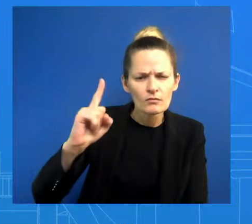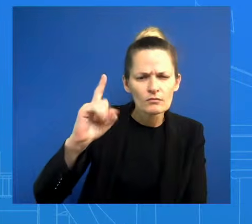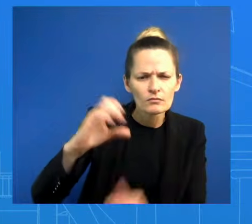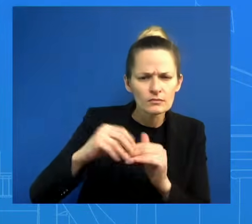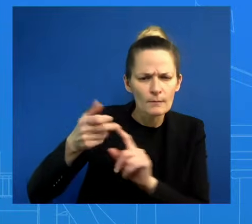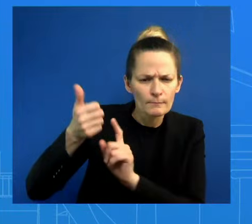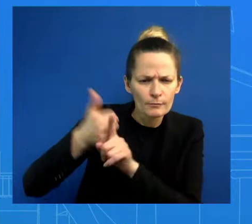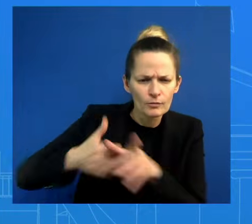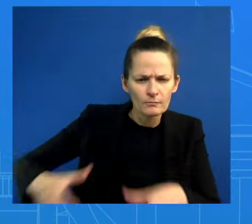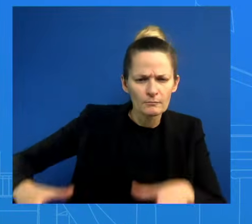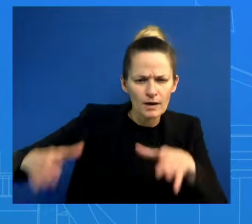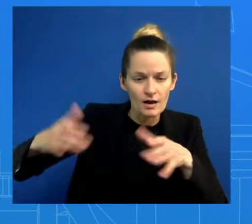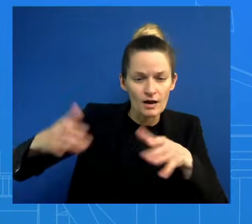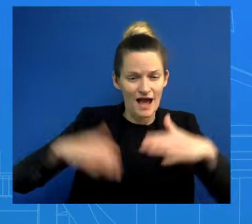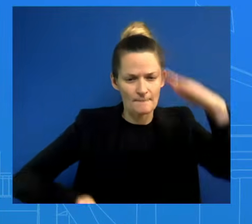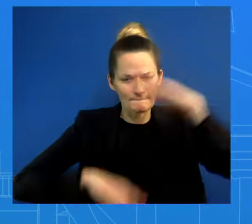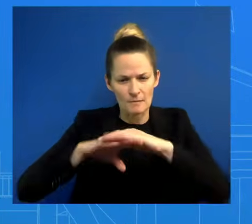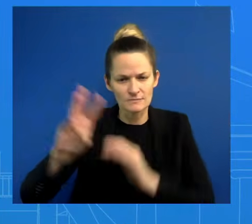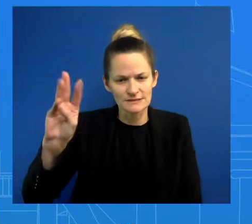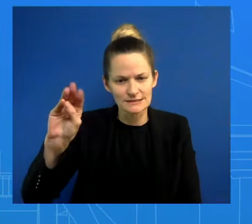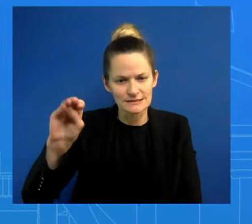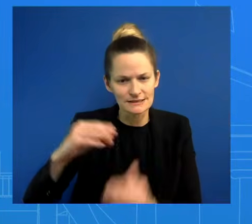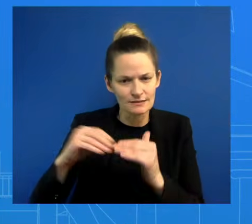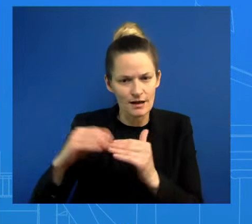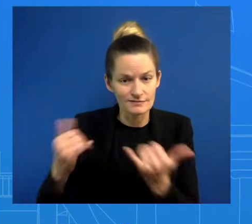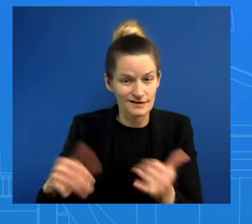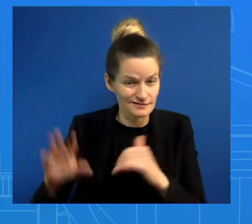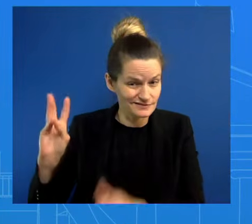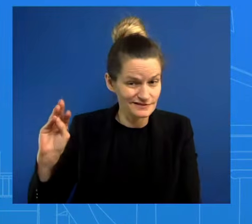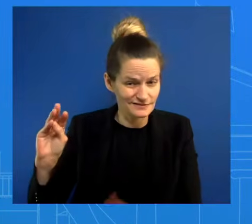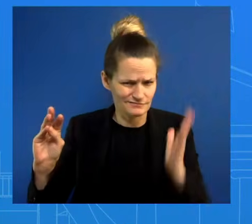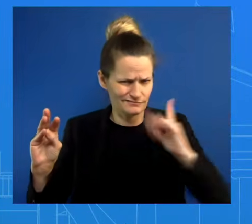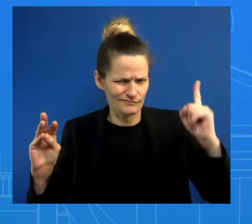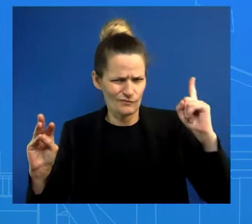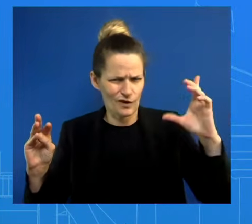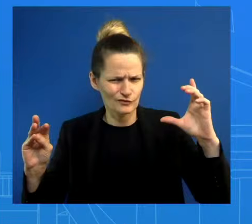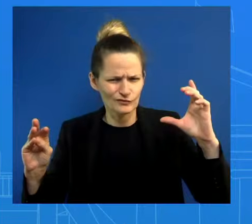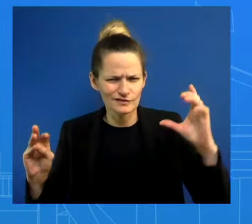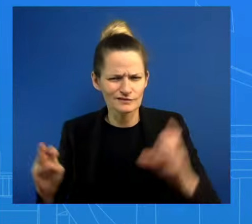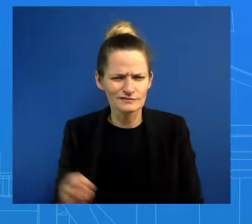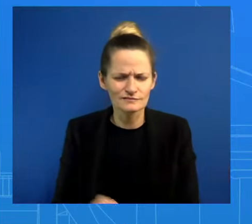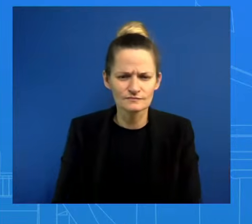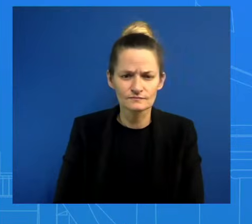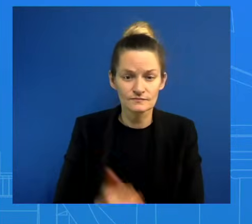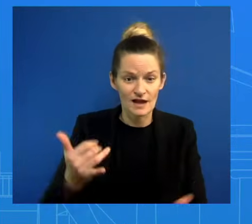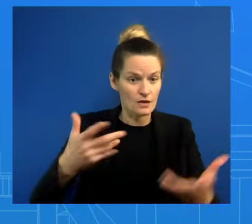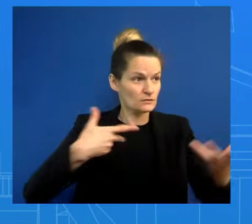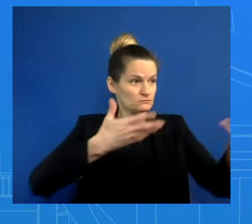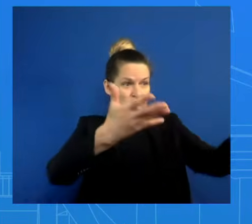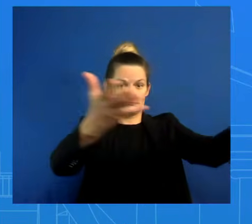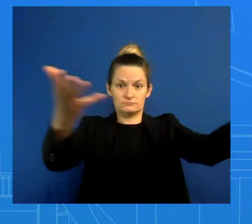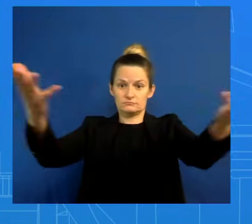And we see this as an opportunity. This is an unprecedented action; demonstrates the unity of the United States